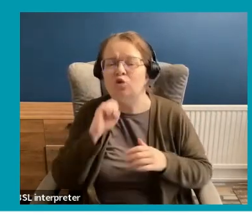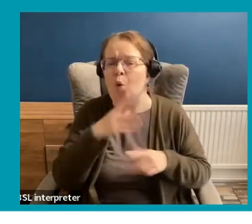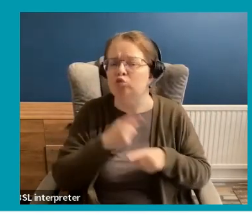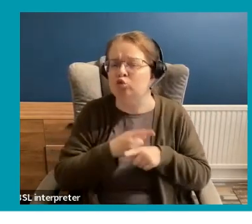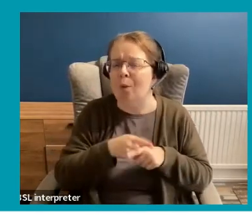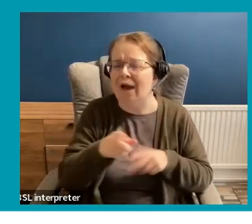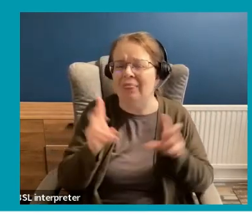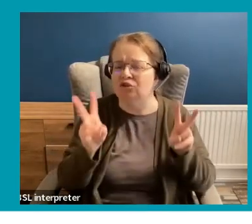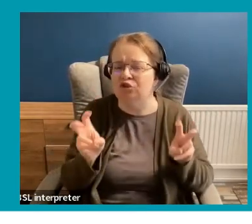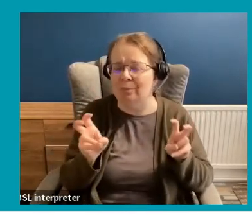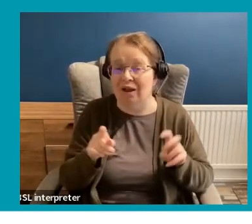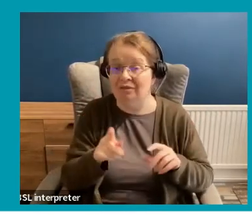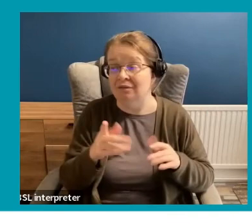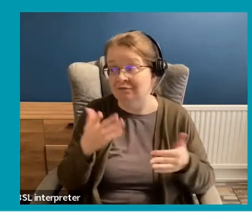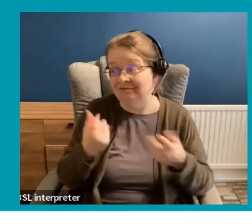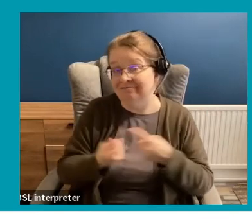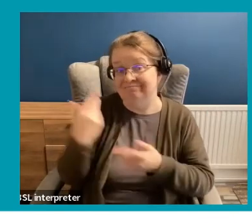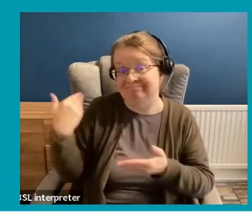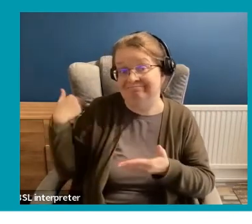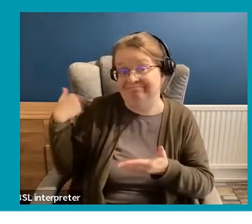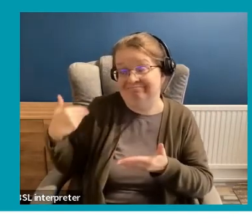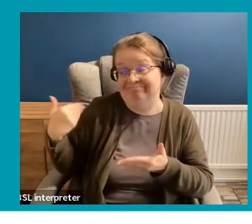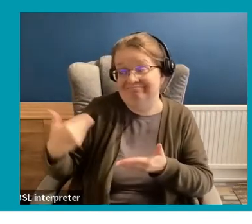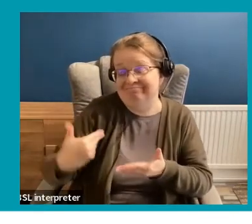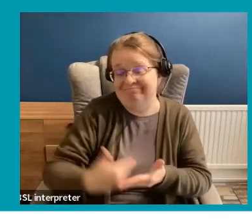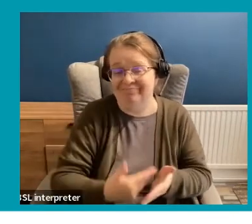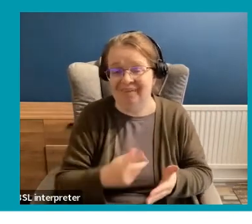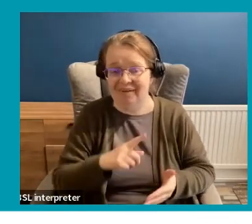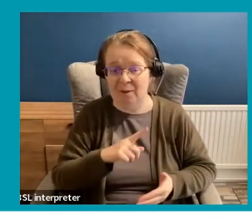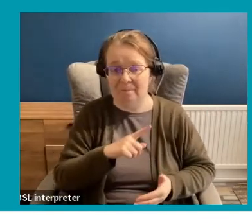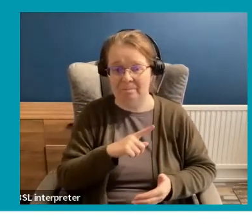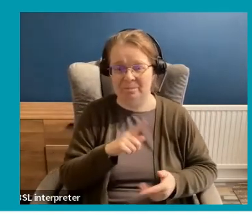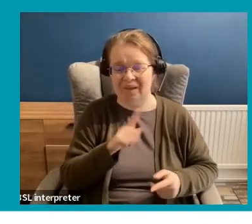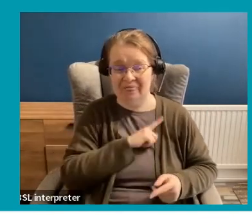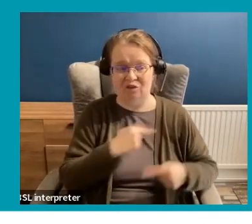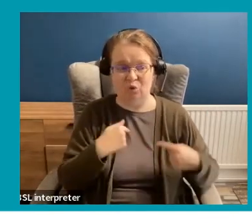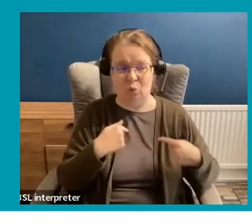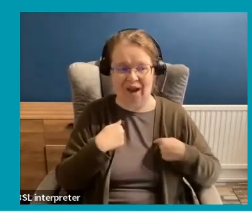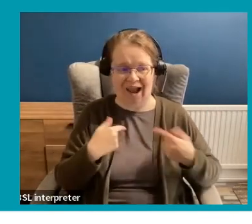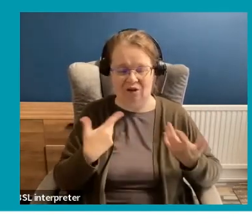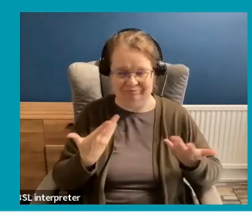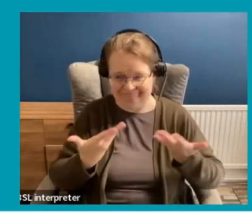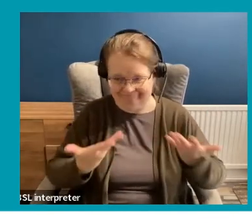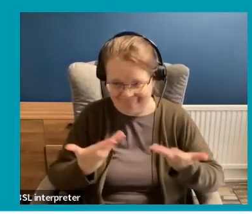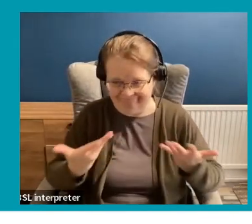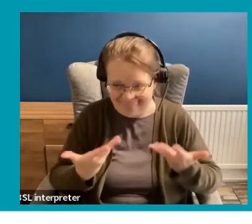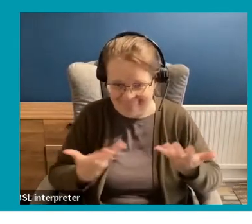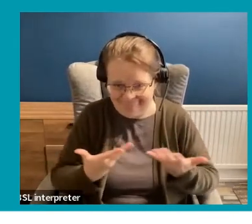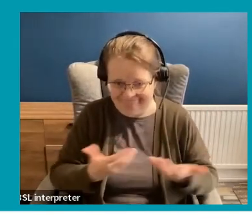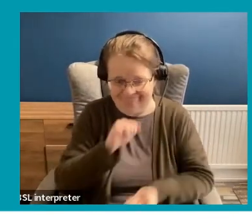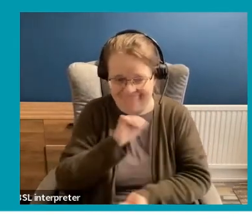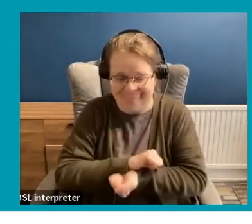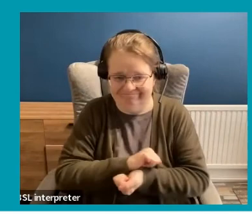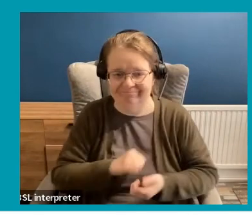Which is what has happened in the past and why we are kind of where we are and Abigail is